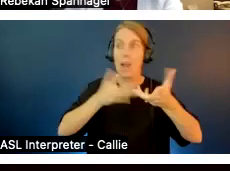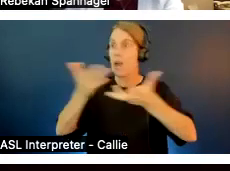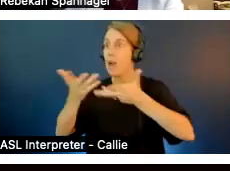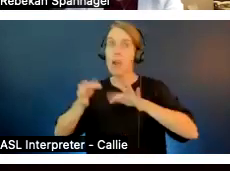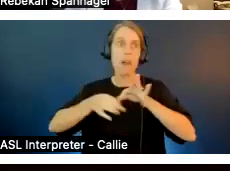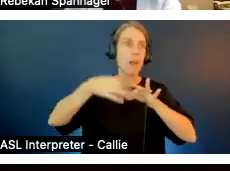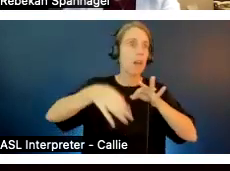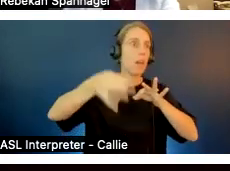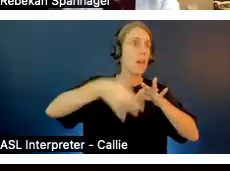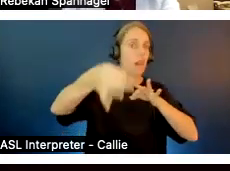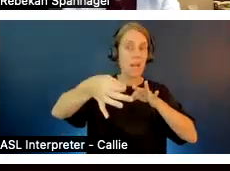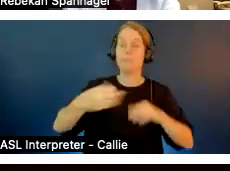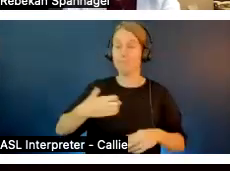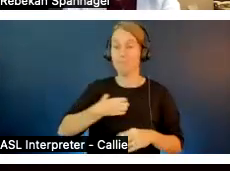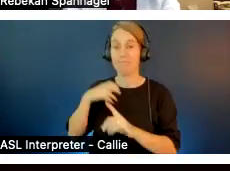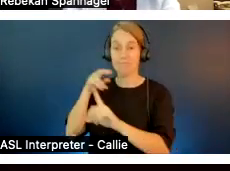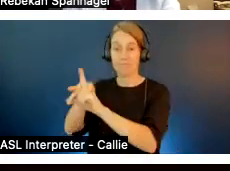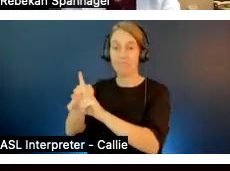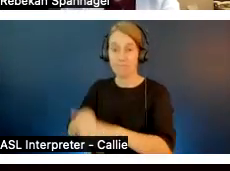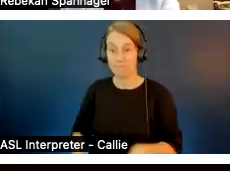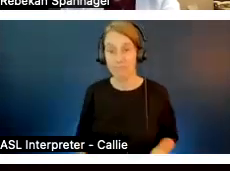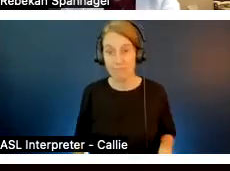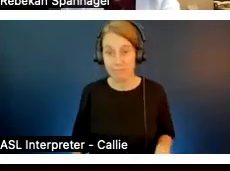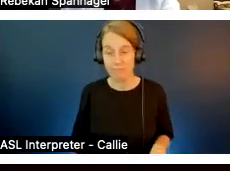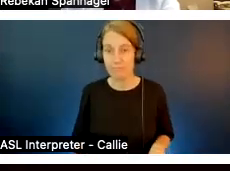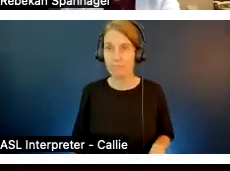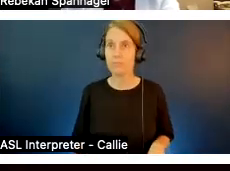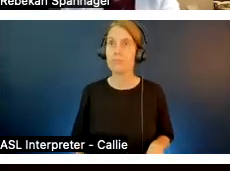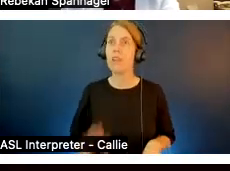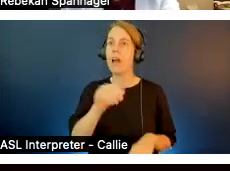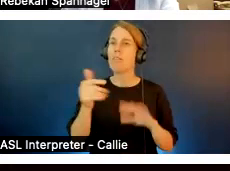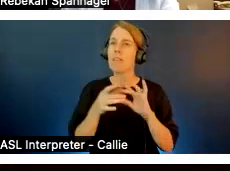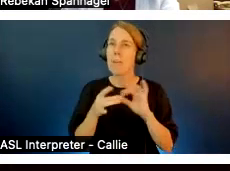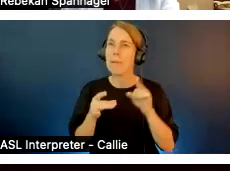[maggie] and we do have a comment that says that they were told that when they were looking that